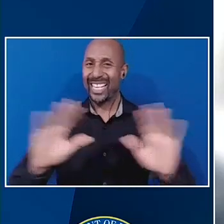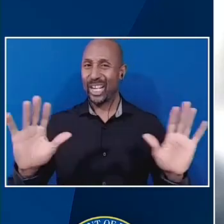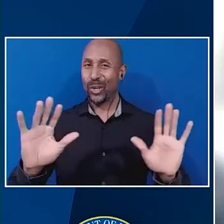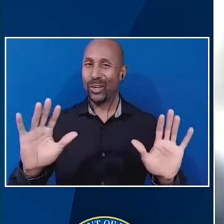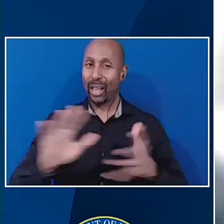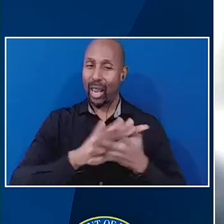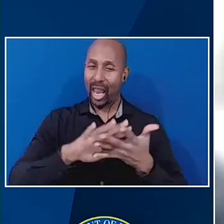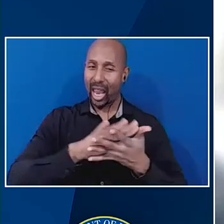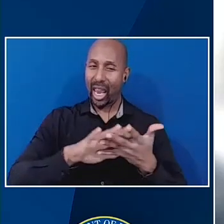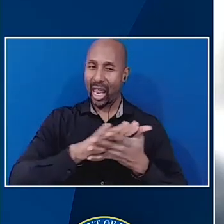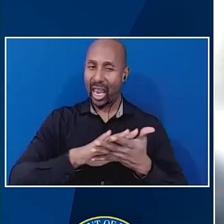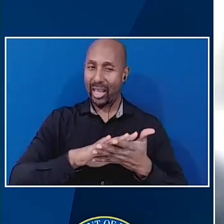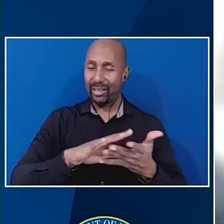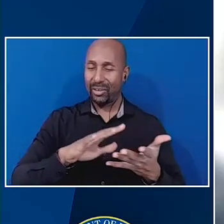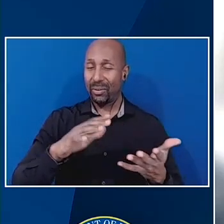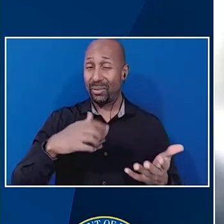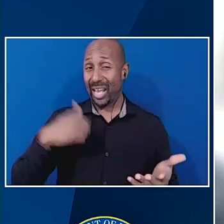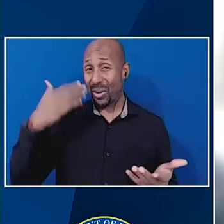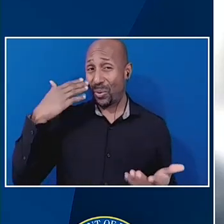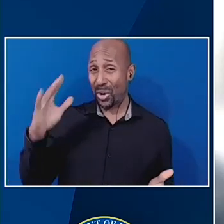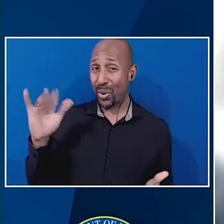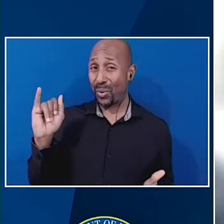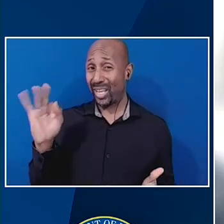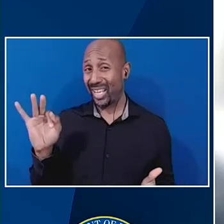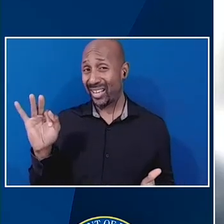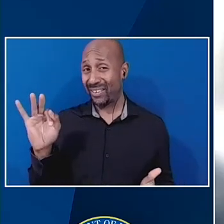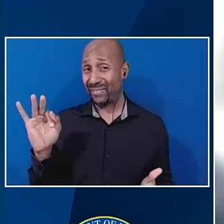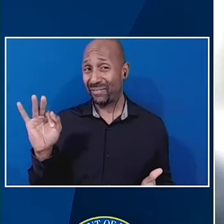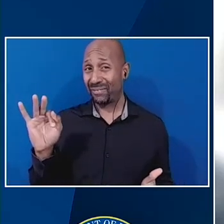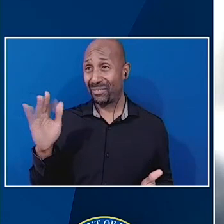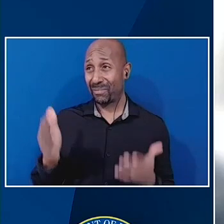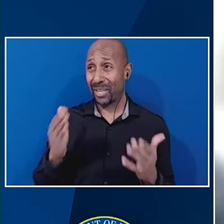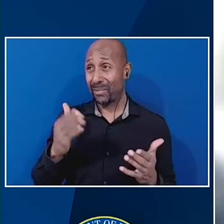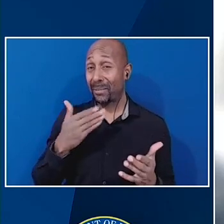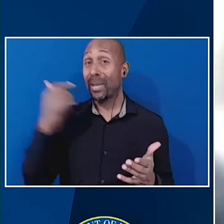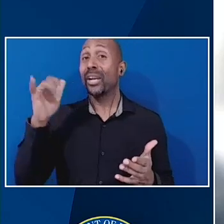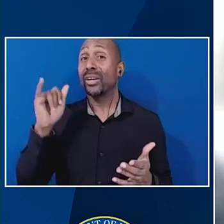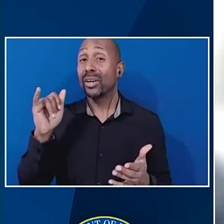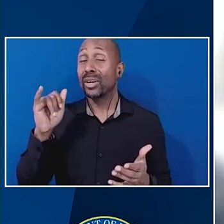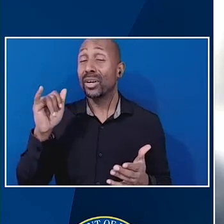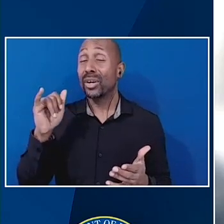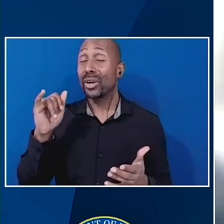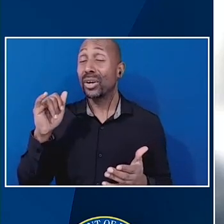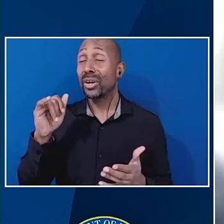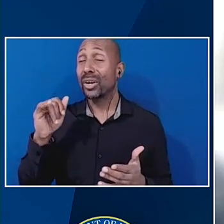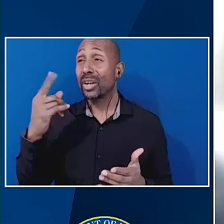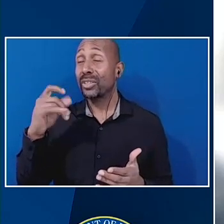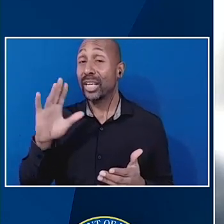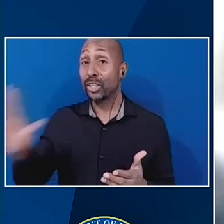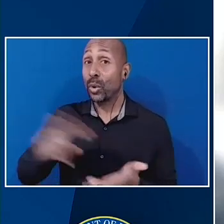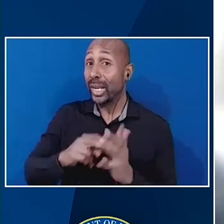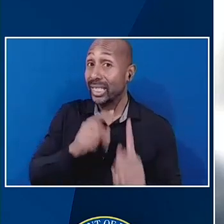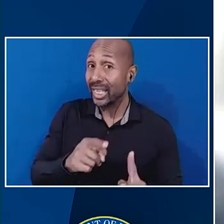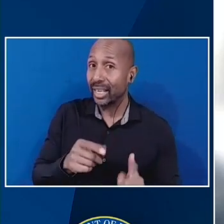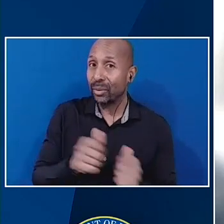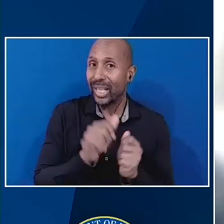So maybe a better understanding of the intent of what you're trying to do there. We could come back with some potential